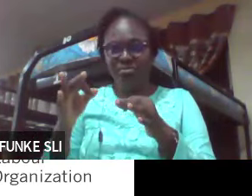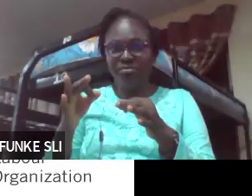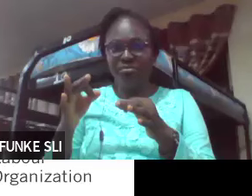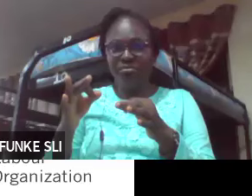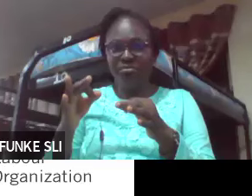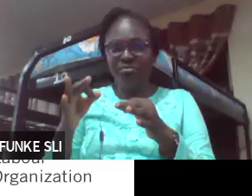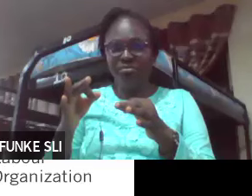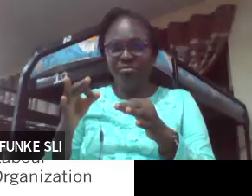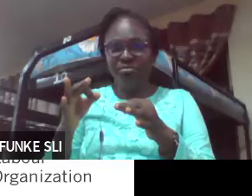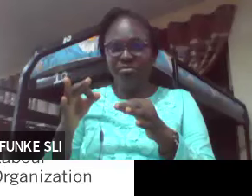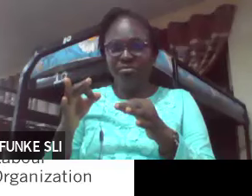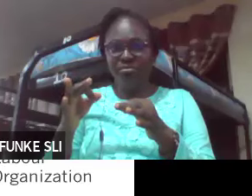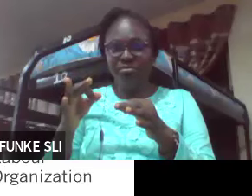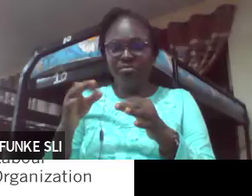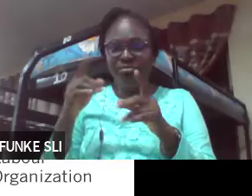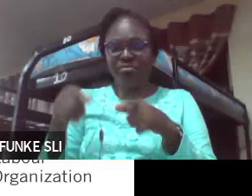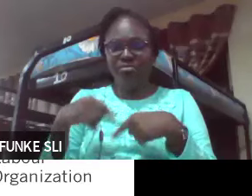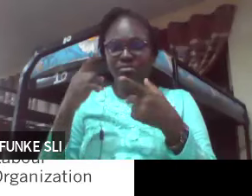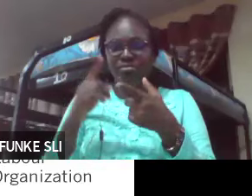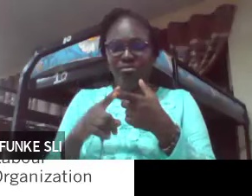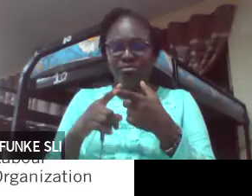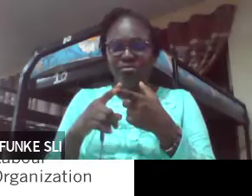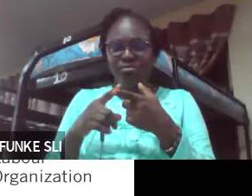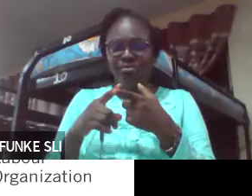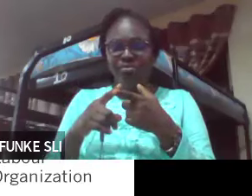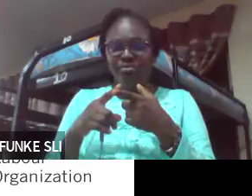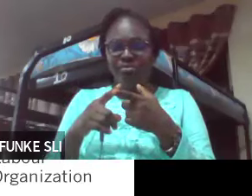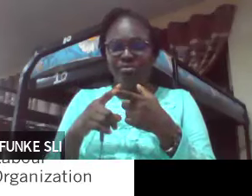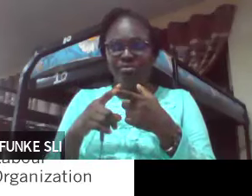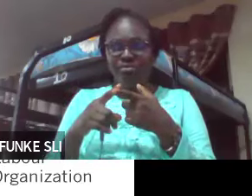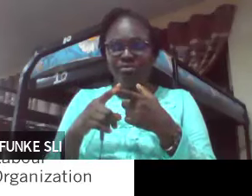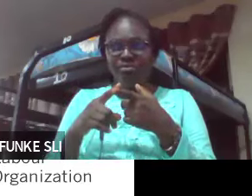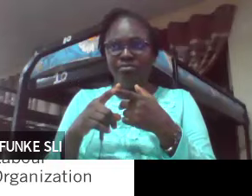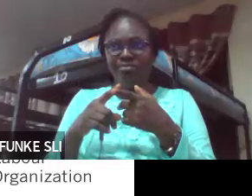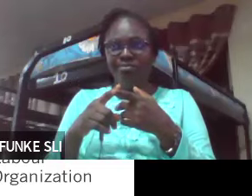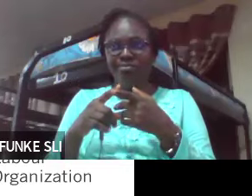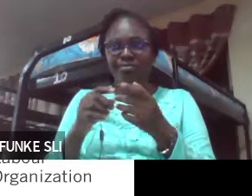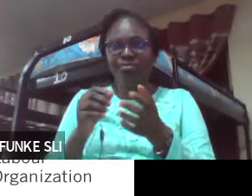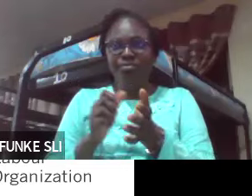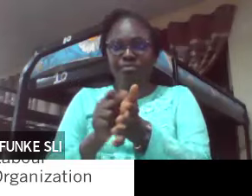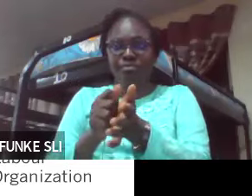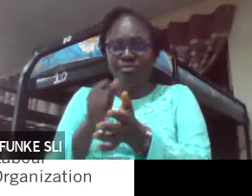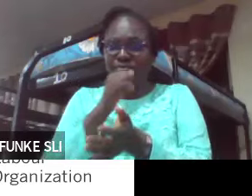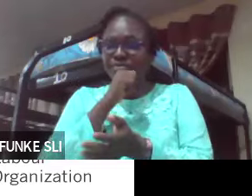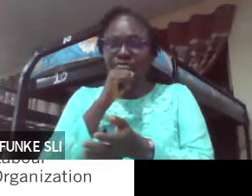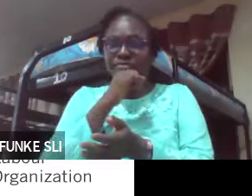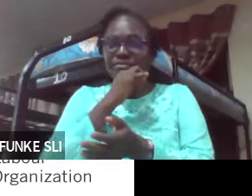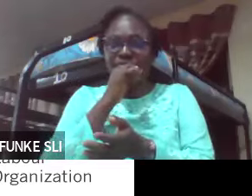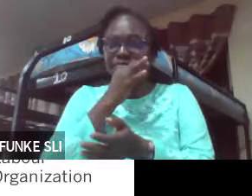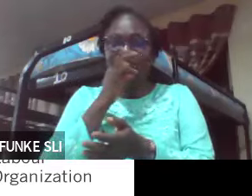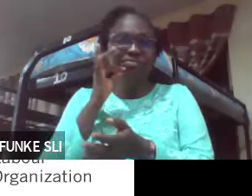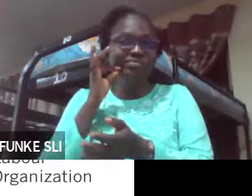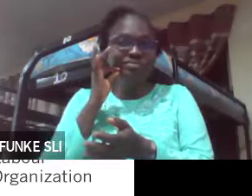Dotun Akinseinde: and went into he. He wanted to go into maize farming because our organization was using a lot of corn